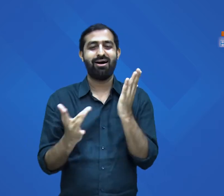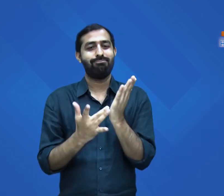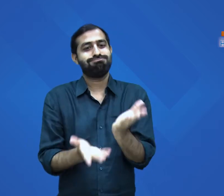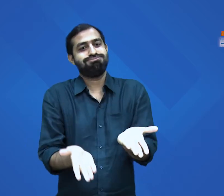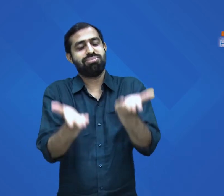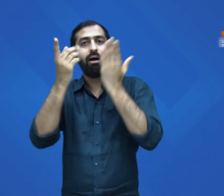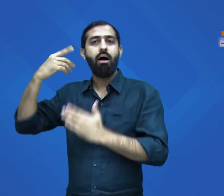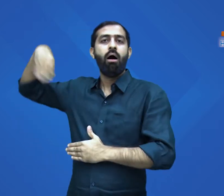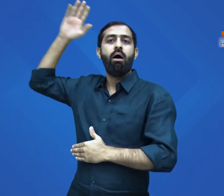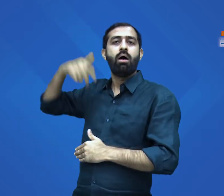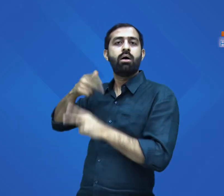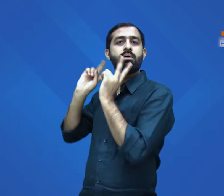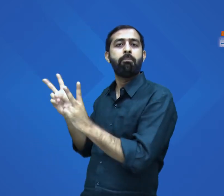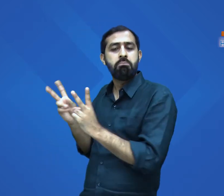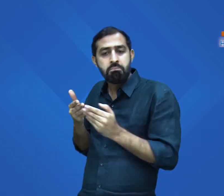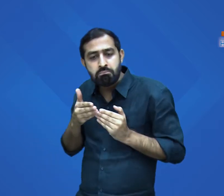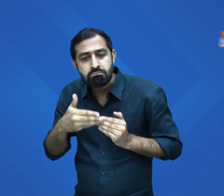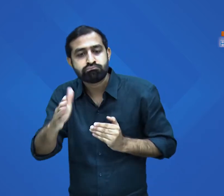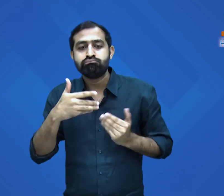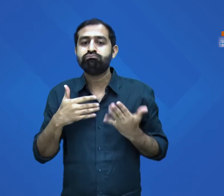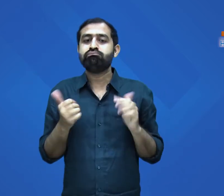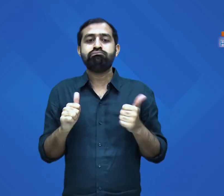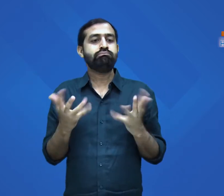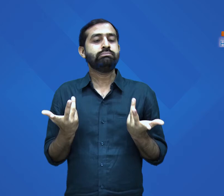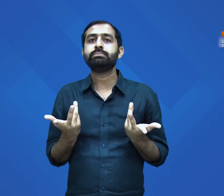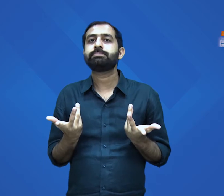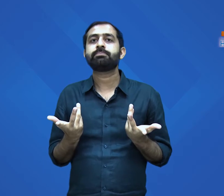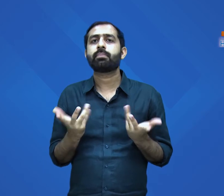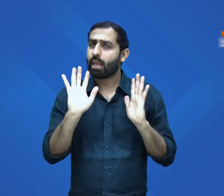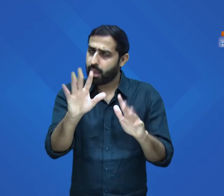Many new technologies have been created with time. Old technologies are not in use.